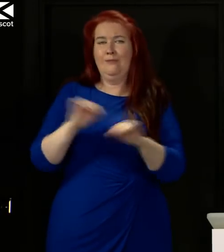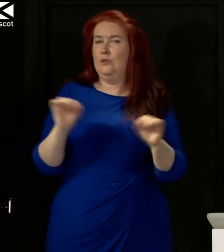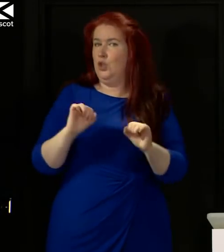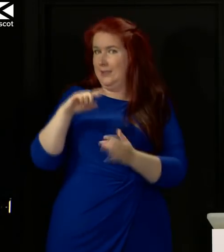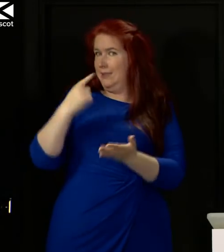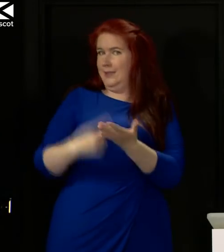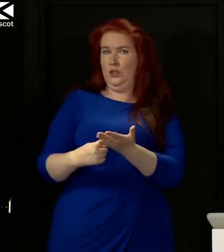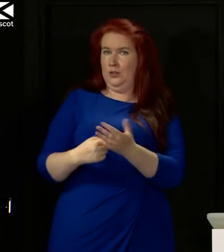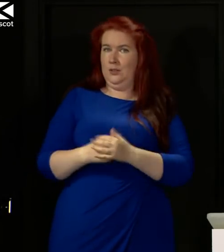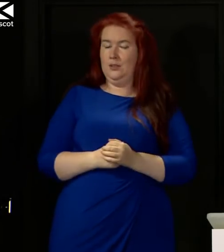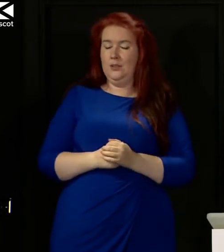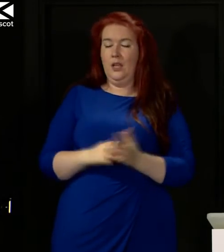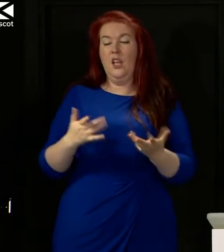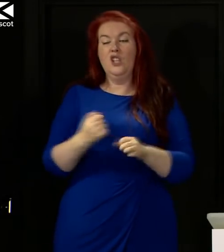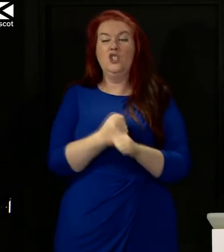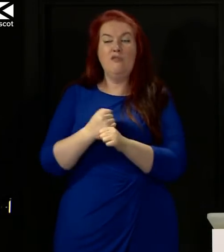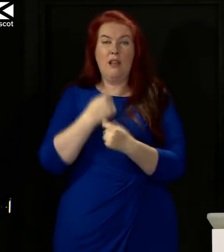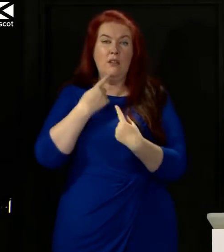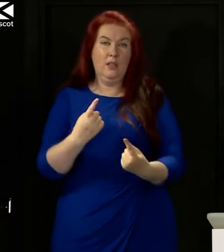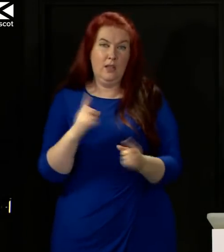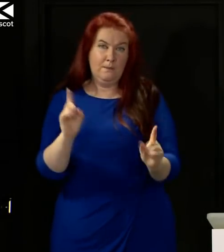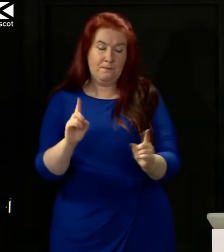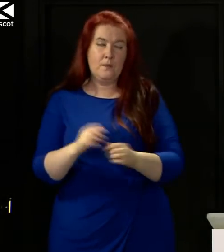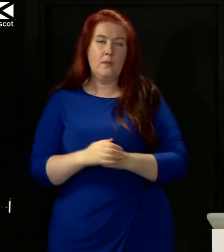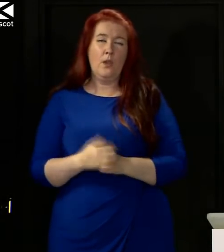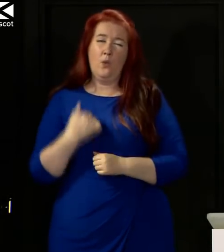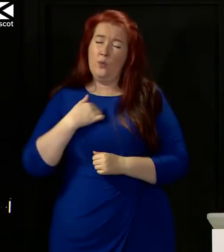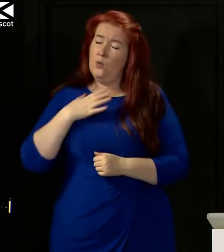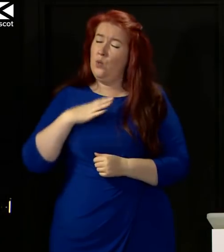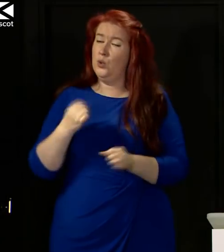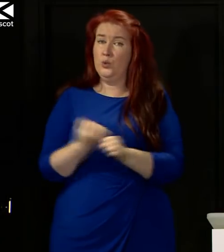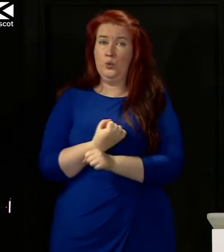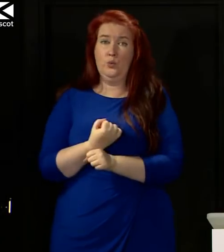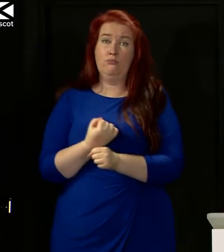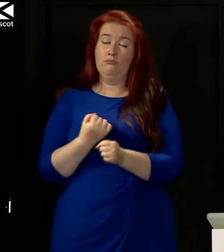I would say generally right now, is we want to do as much as possible. So we want to be